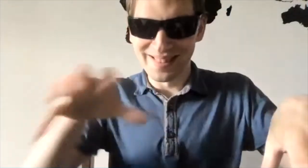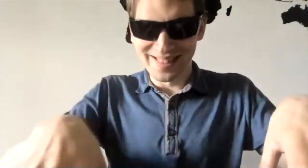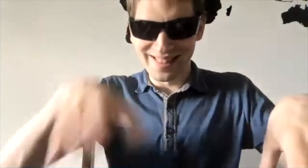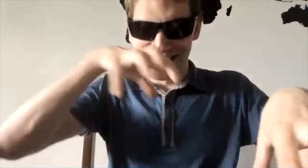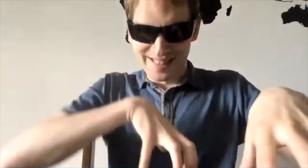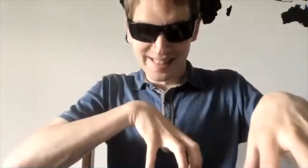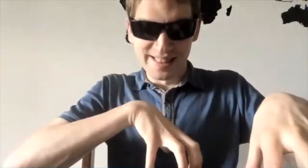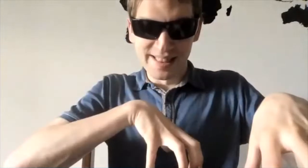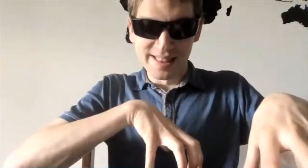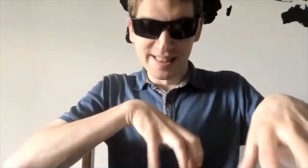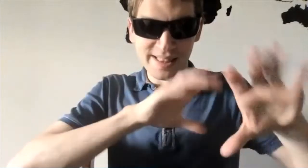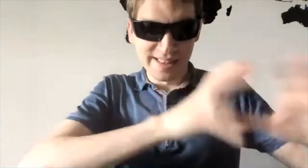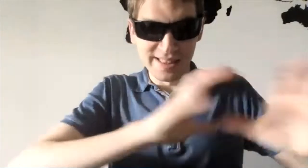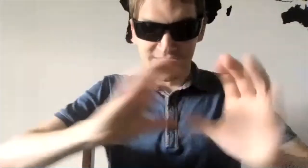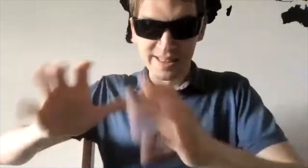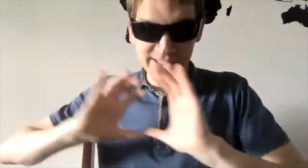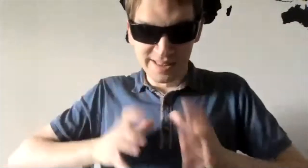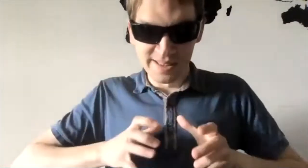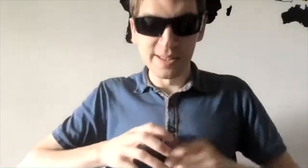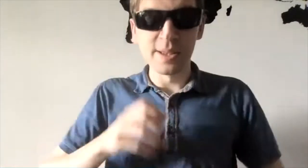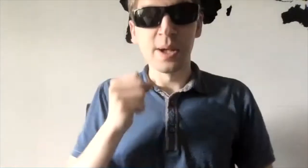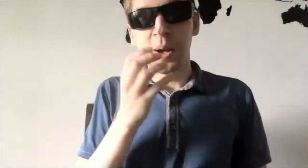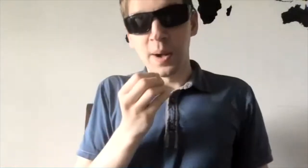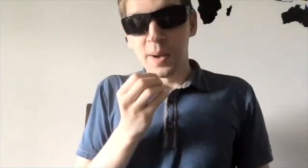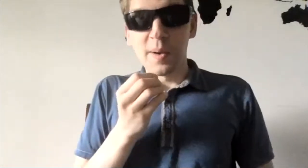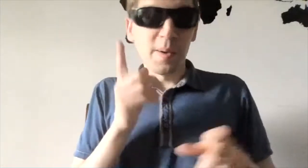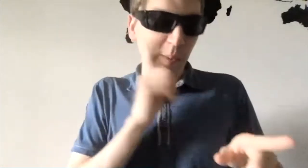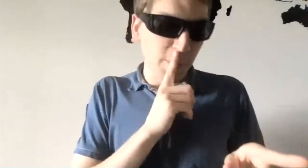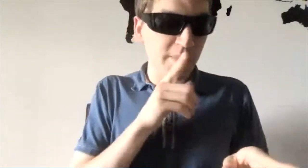We're not together. There's these two camps and then sometimes there's another group ,